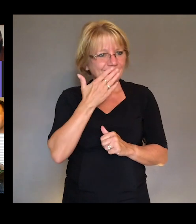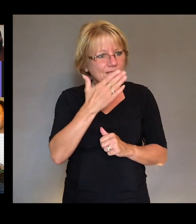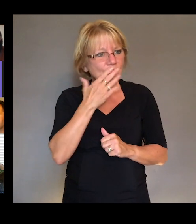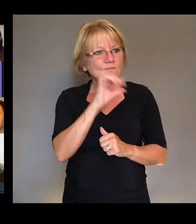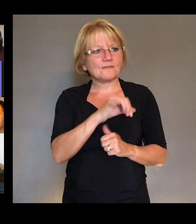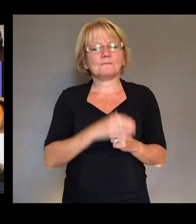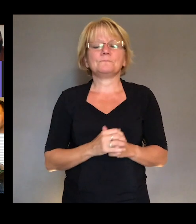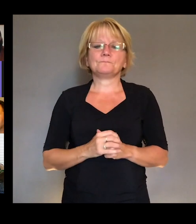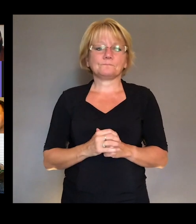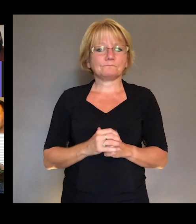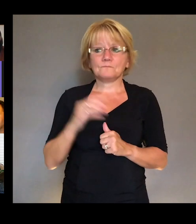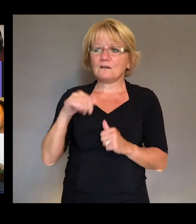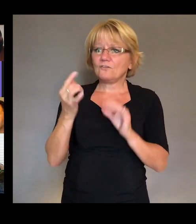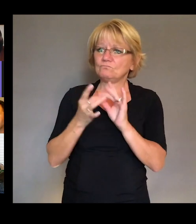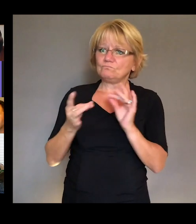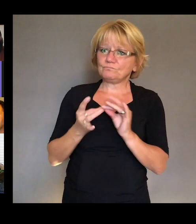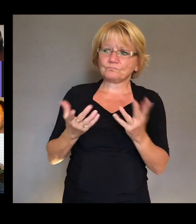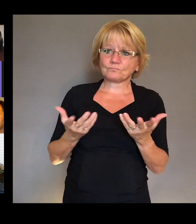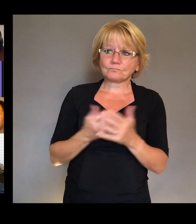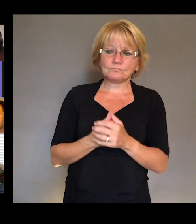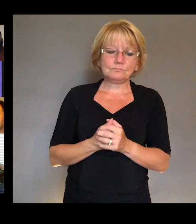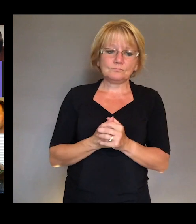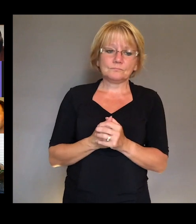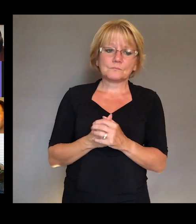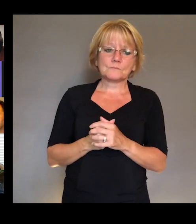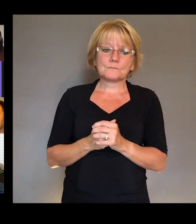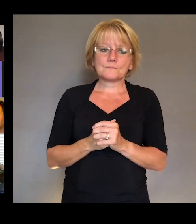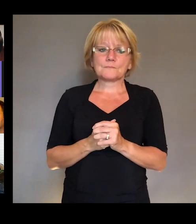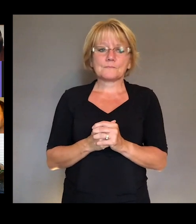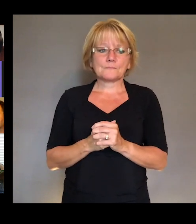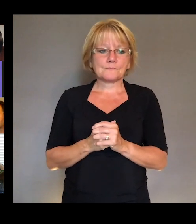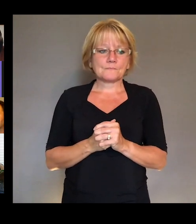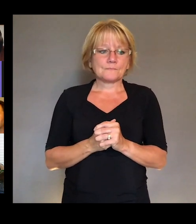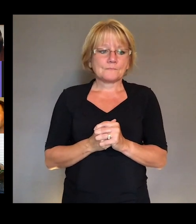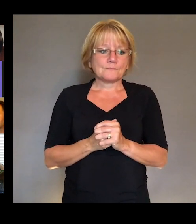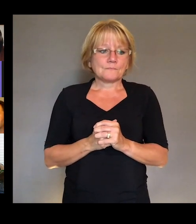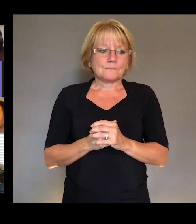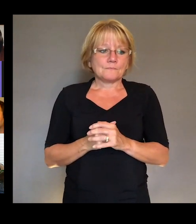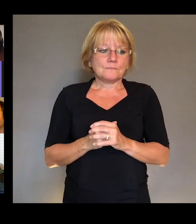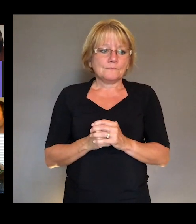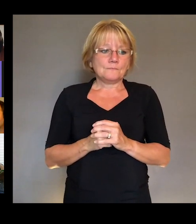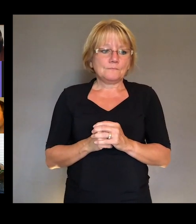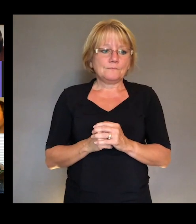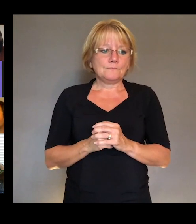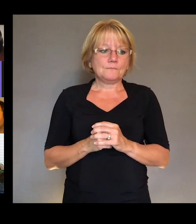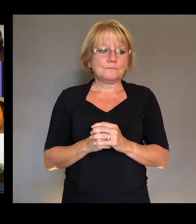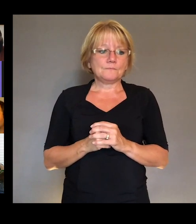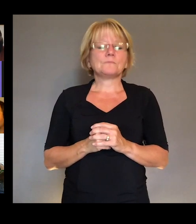Thank you so much for that. Anybody else wanna chime in on that question? I can chime in a little bit. Yeah.